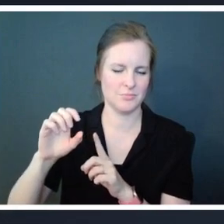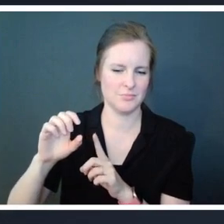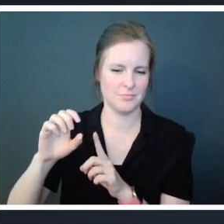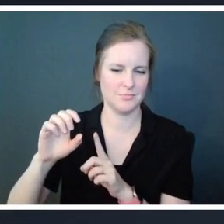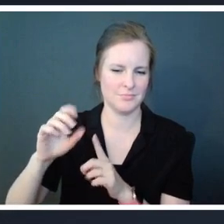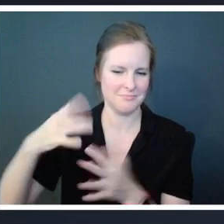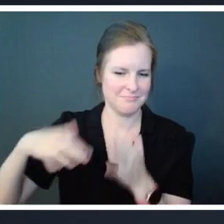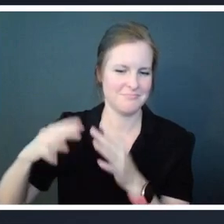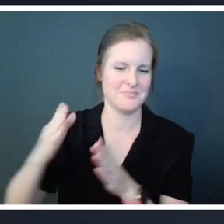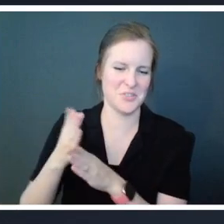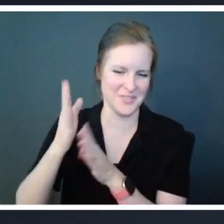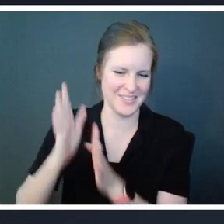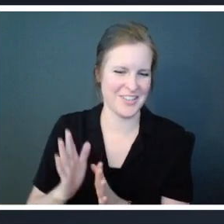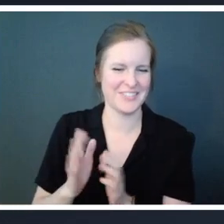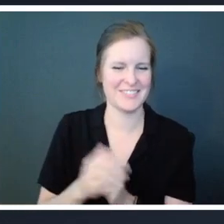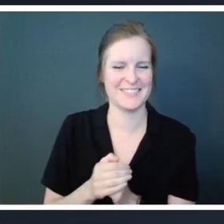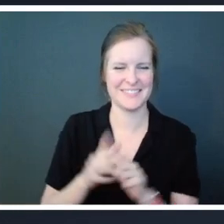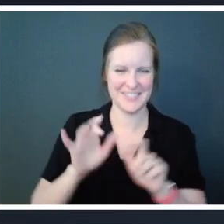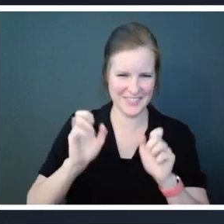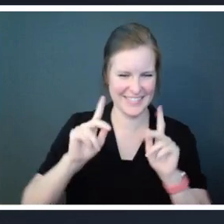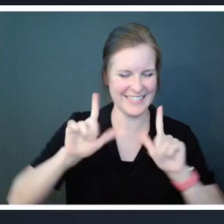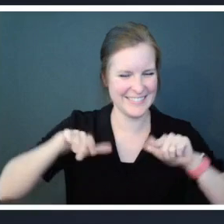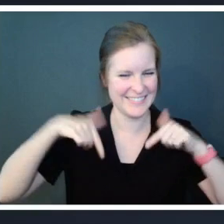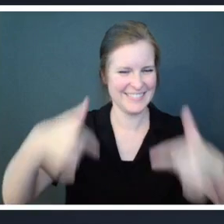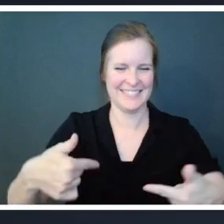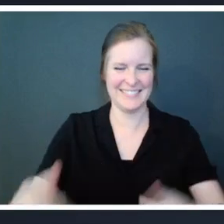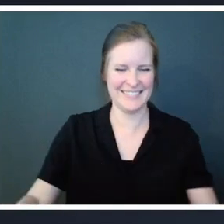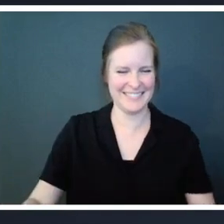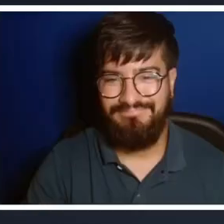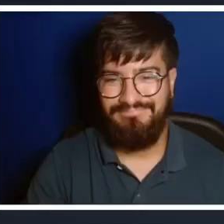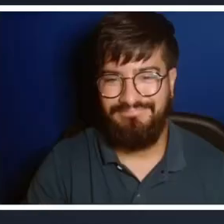At this festival, we were joined by orchid experts from the Smithsonian Gardens and